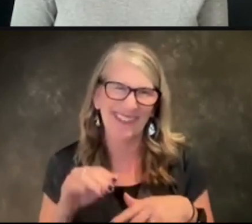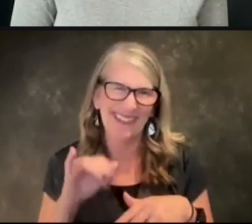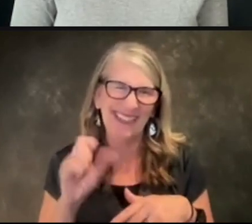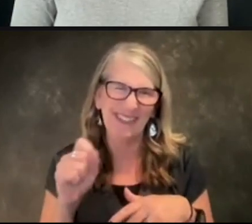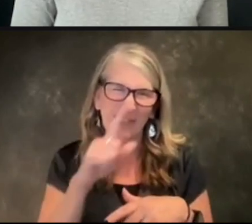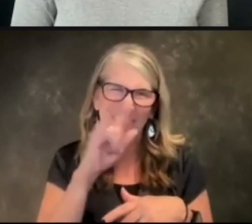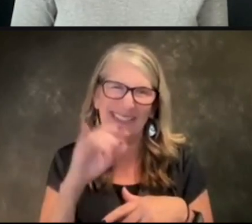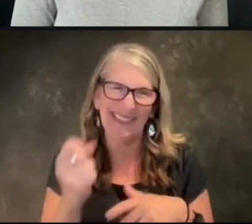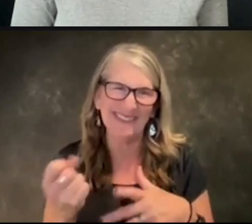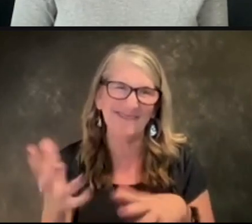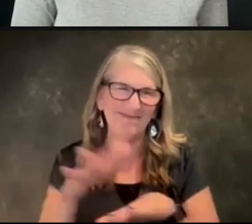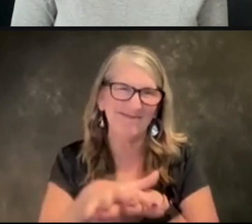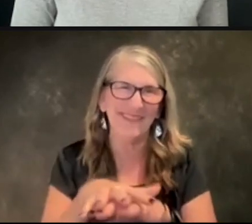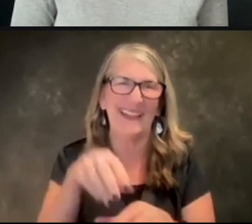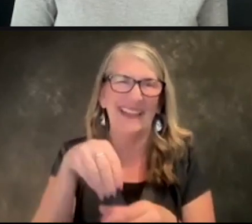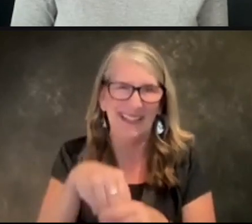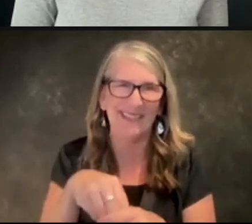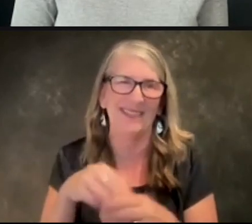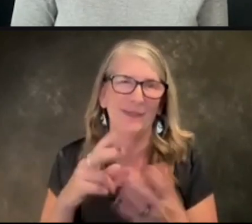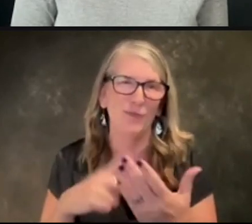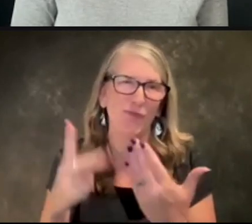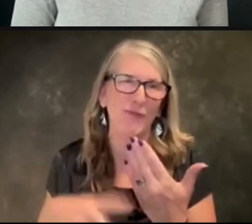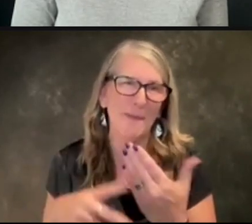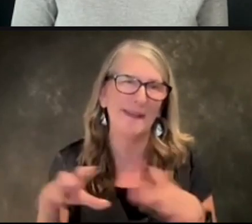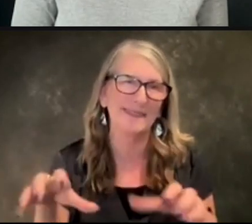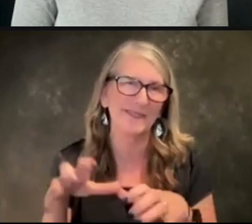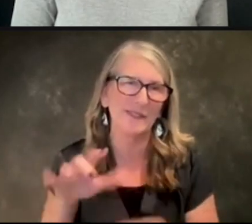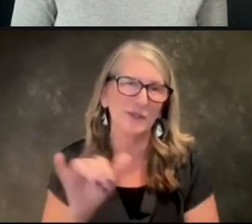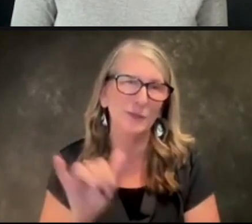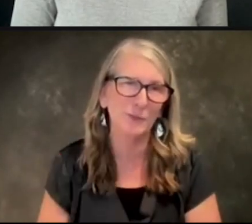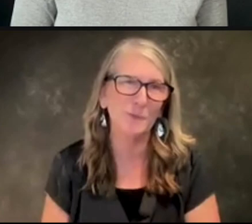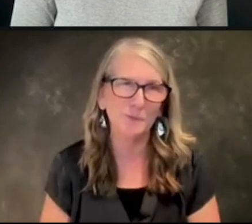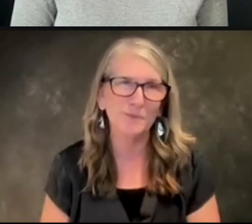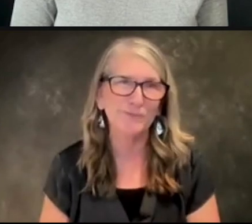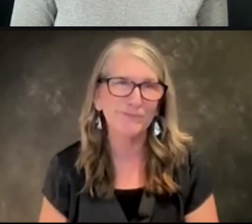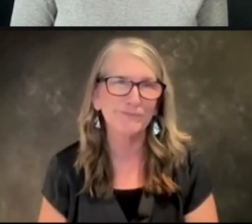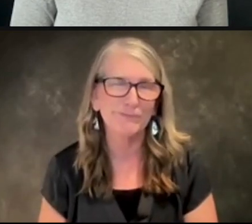not just the 9 to 5 program, so to speak,